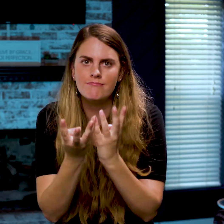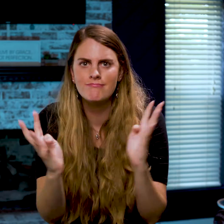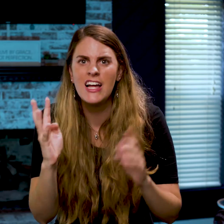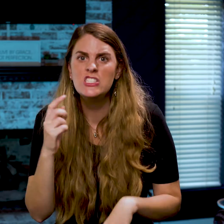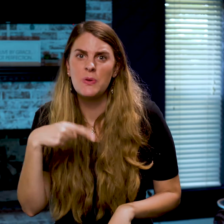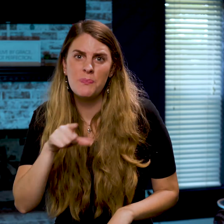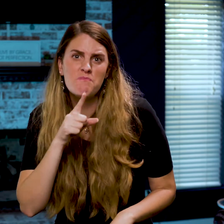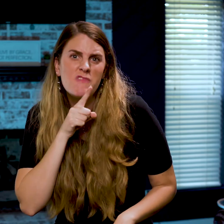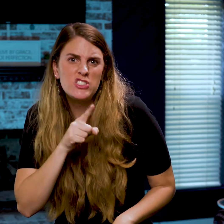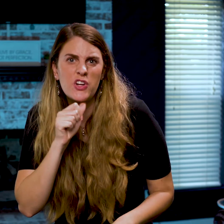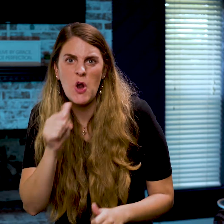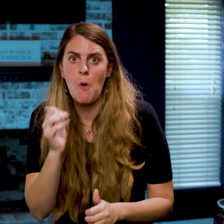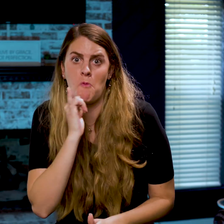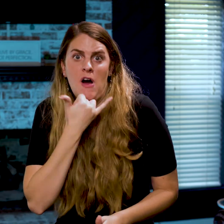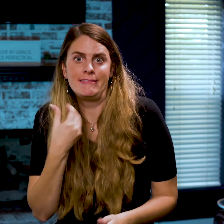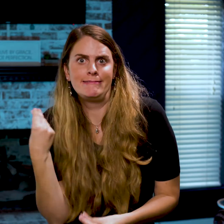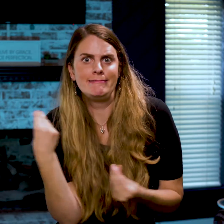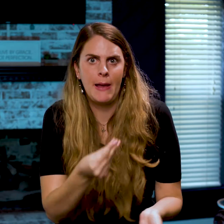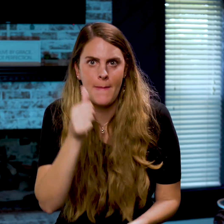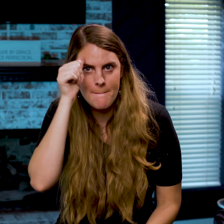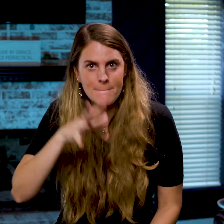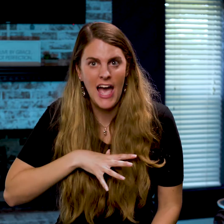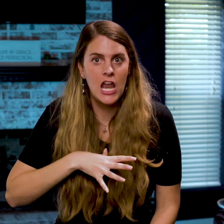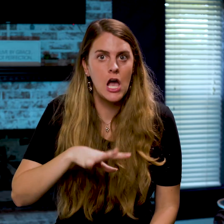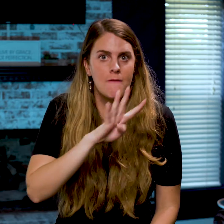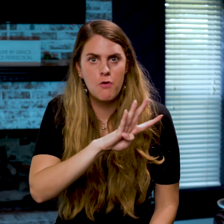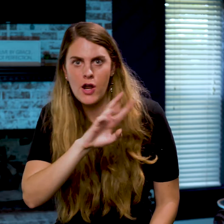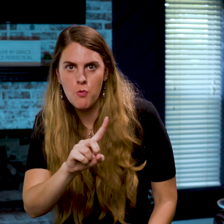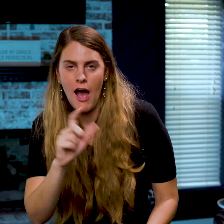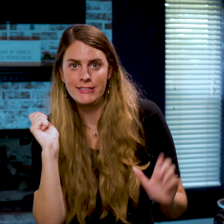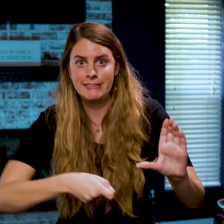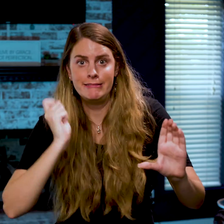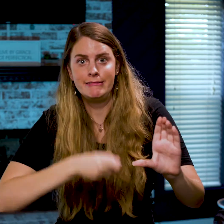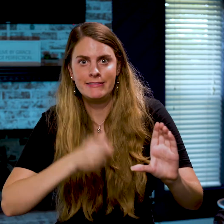to make sure they didn’t accidentally give a man 41 lashes.